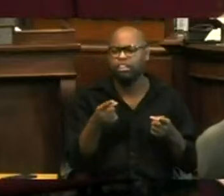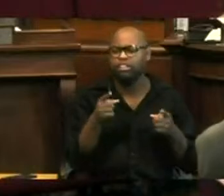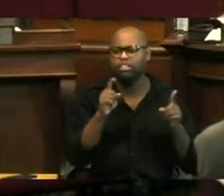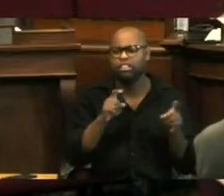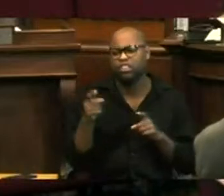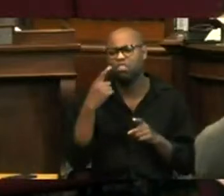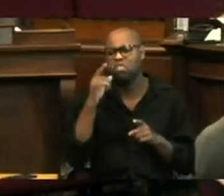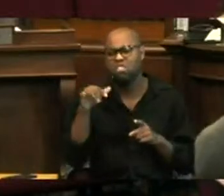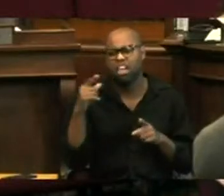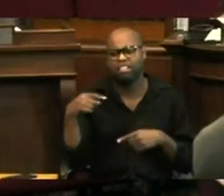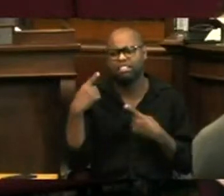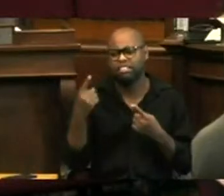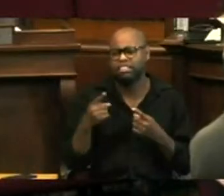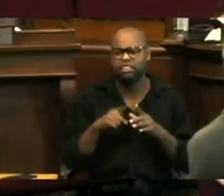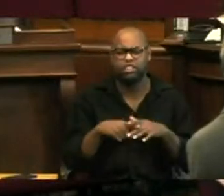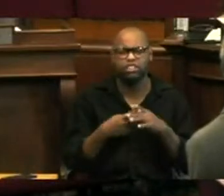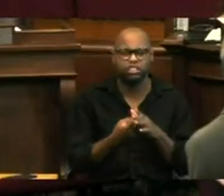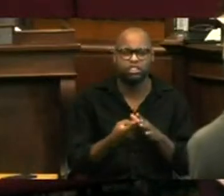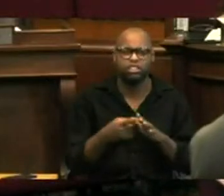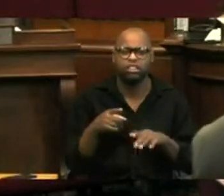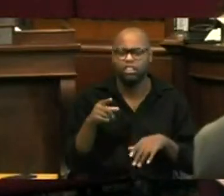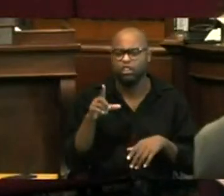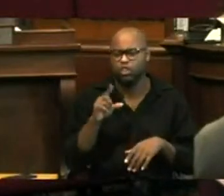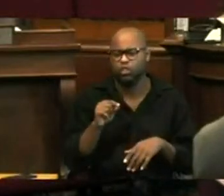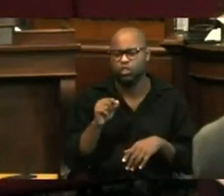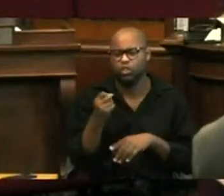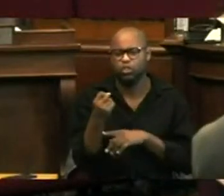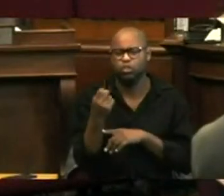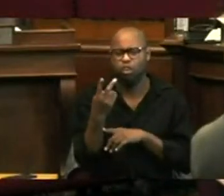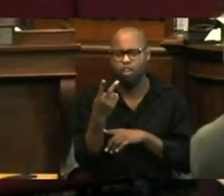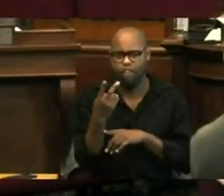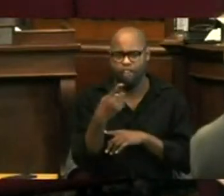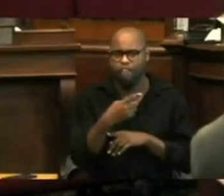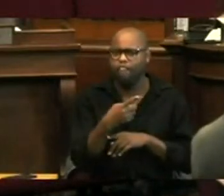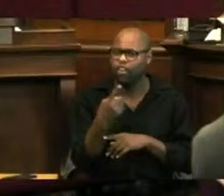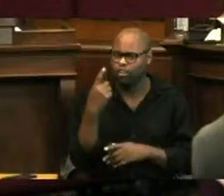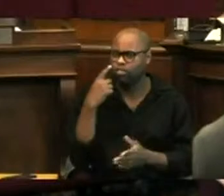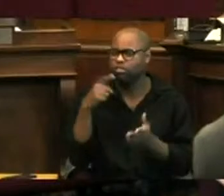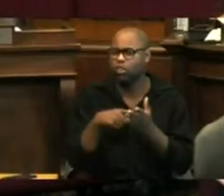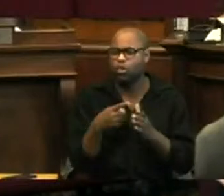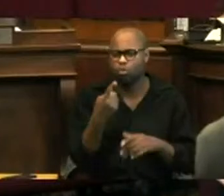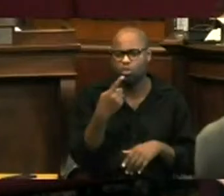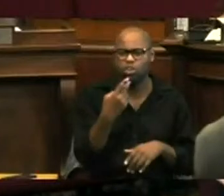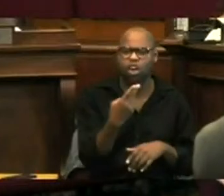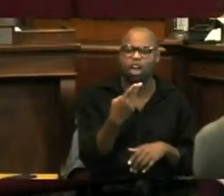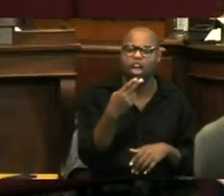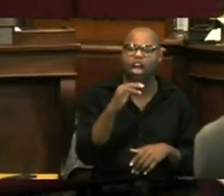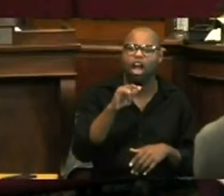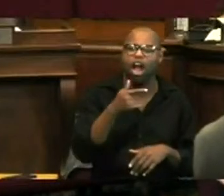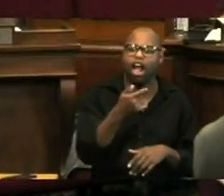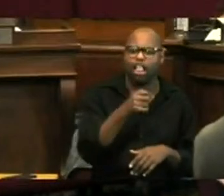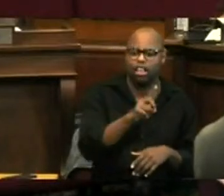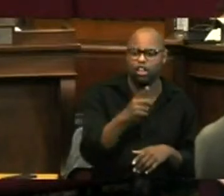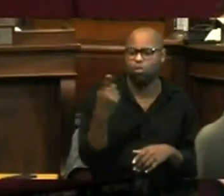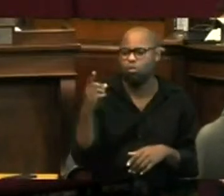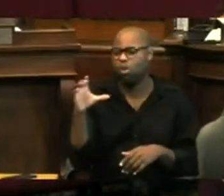issue or a concern? We have been conducting testing for Cryptosporidium since we entered into bilateral compliance